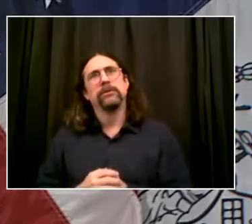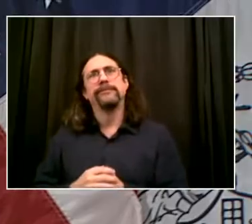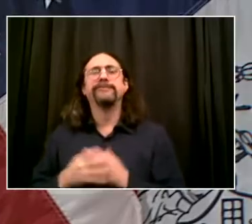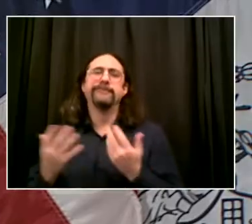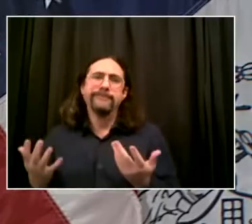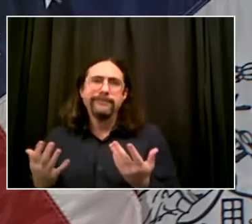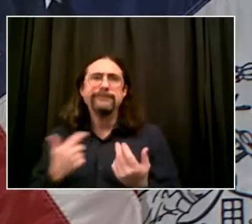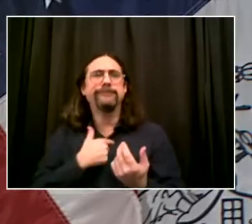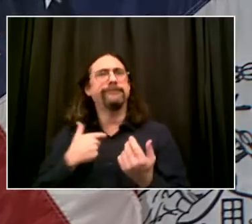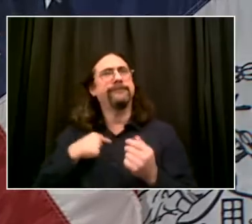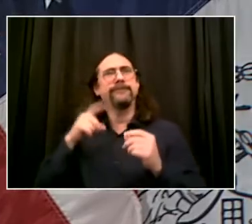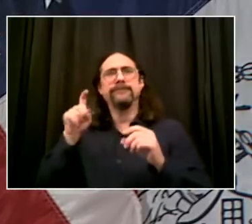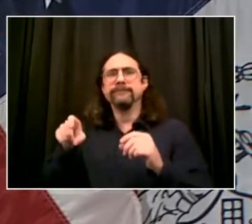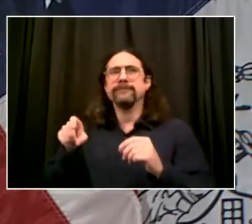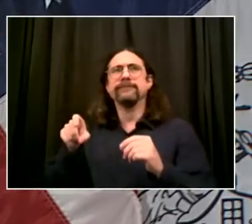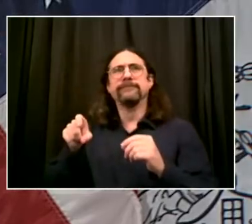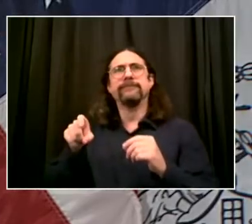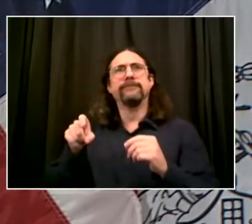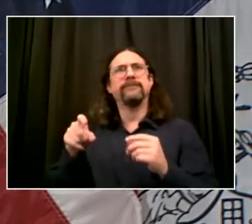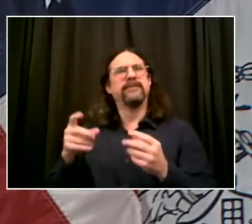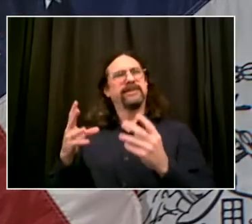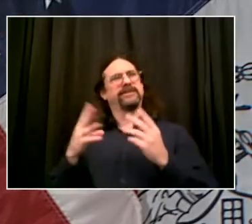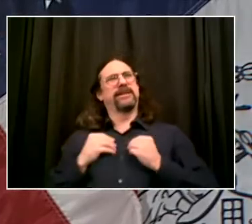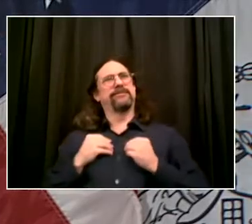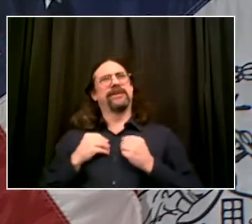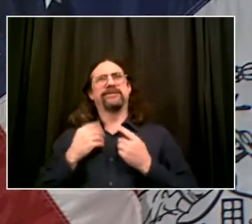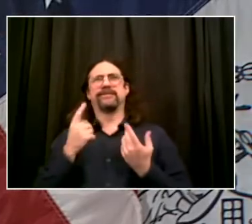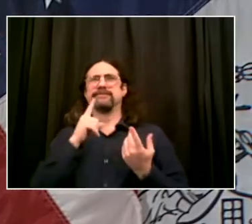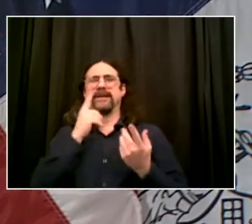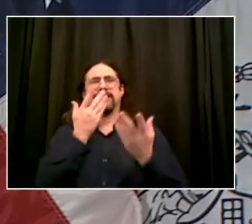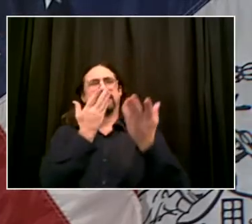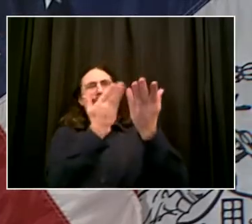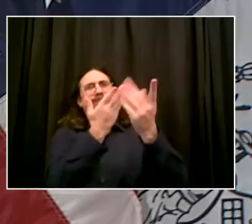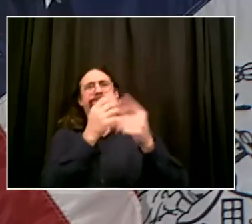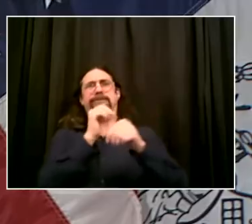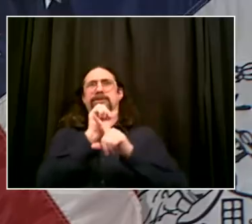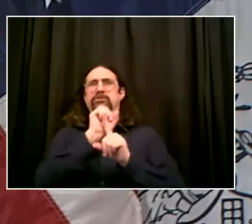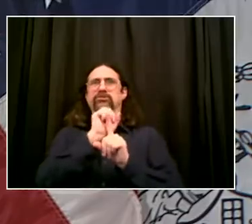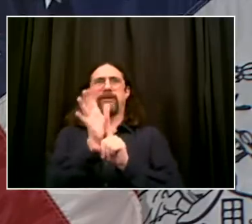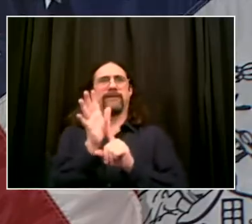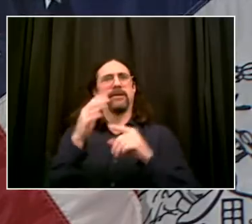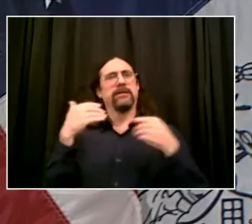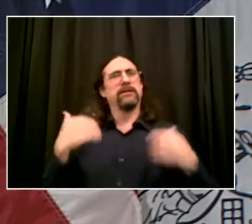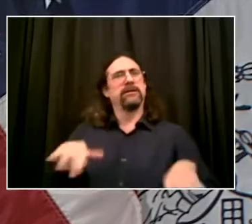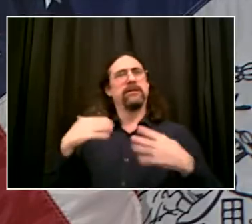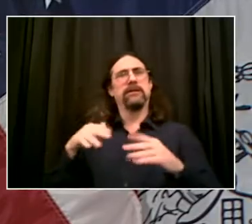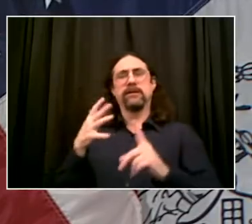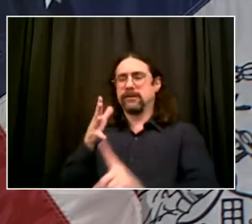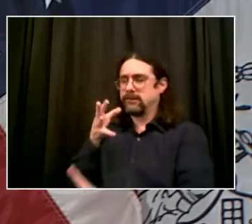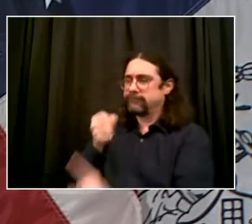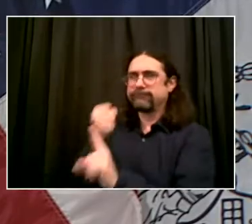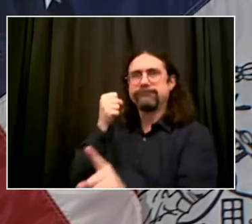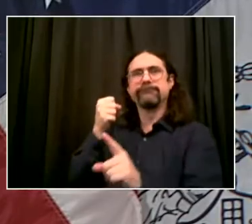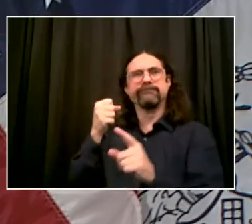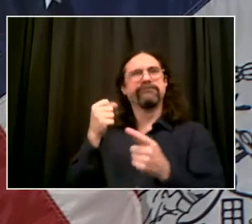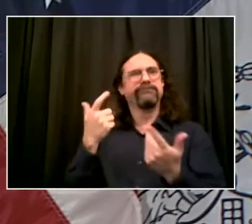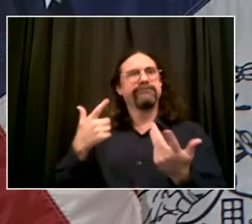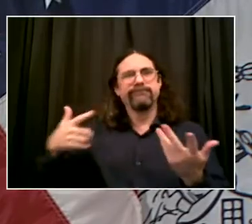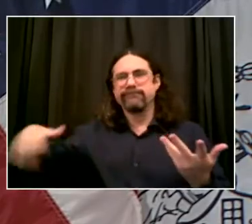WILL BE A CCIOVD D ACCHIEVEMENT GAP AND WE HAVE TO CLOSE THAT ACHIEVEMENT GAP.